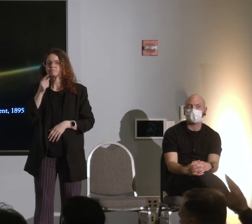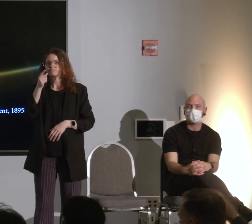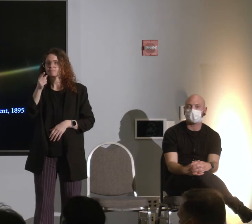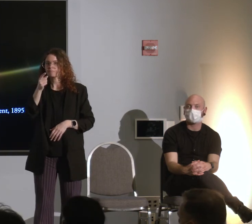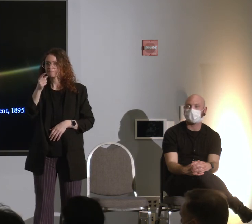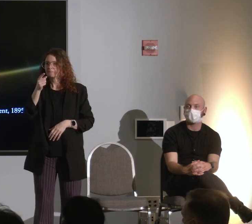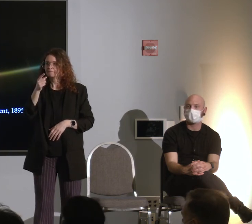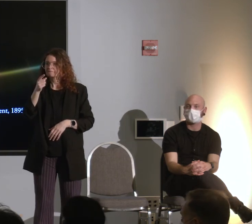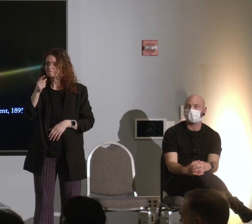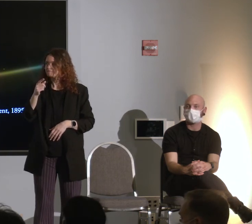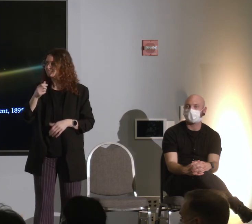We have a follow up here.